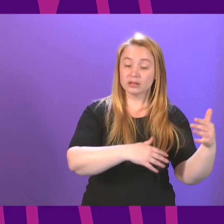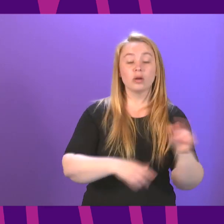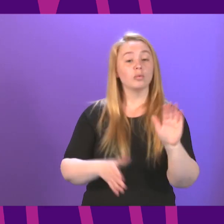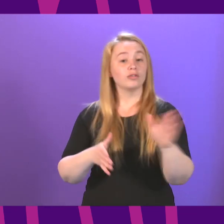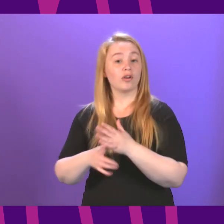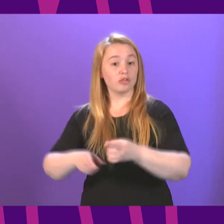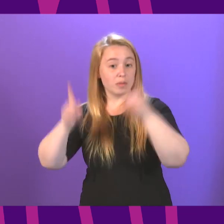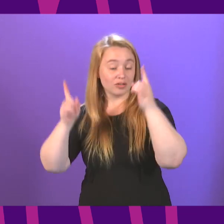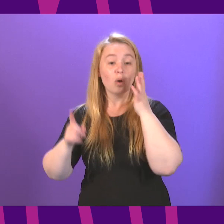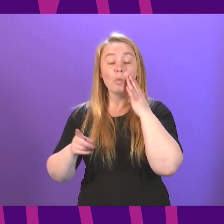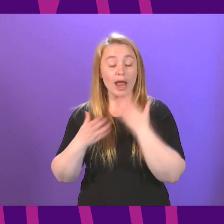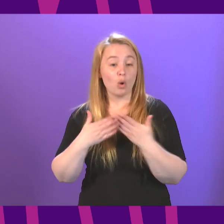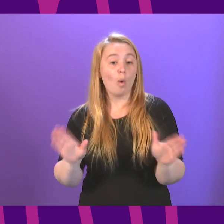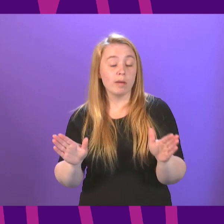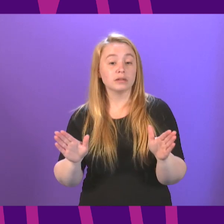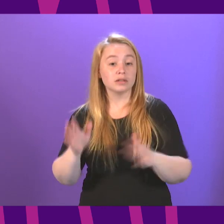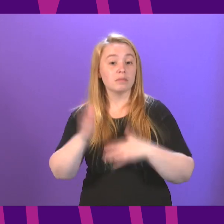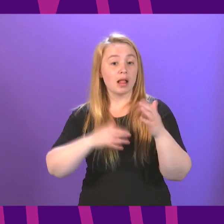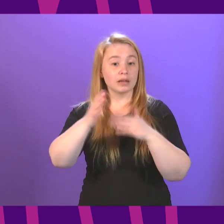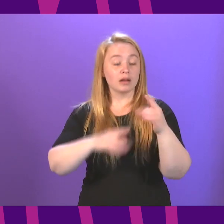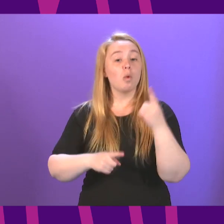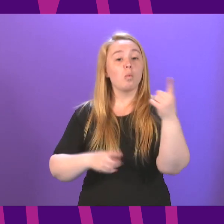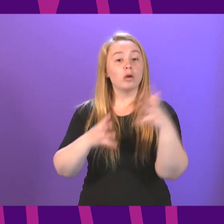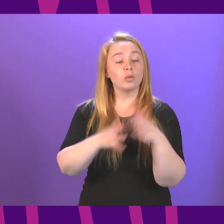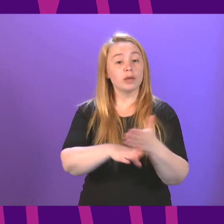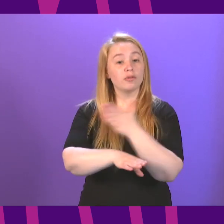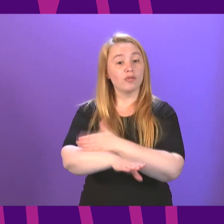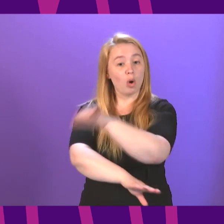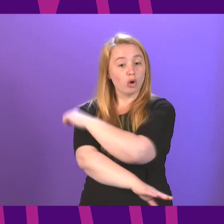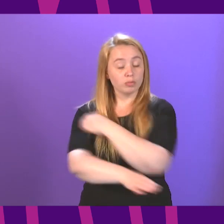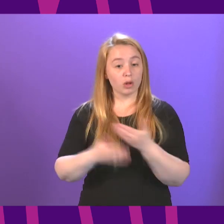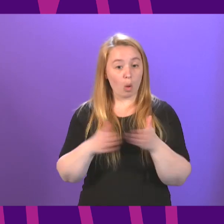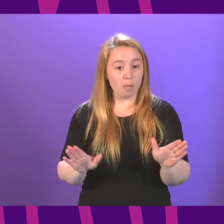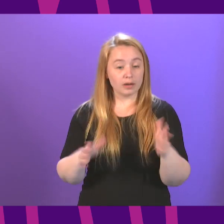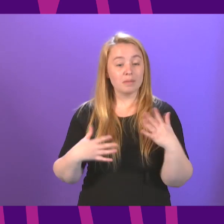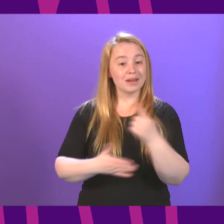We now know that, one week before the hospital was opened, an independent report found that the